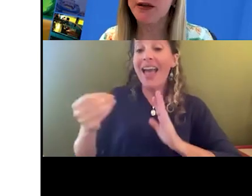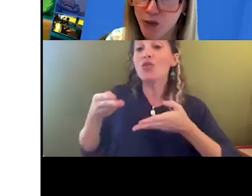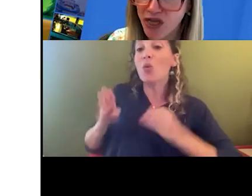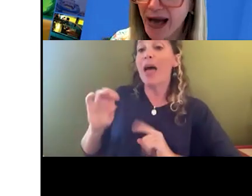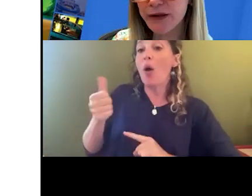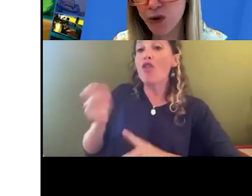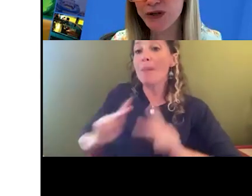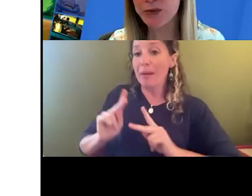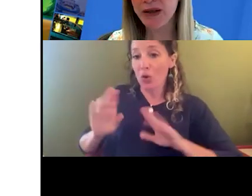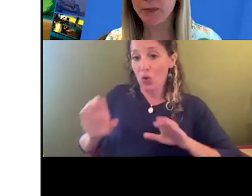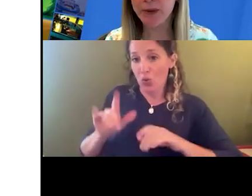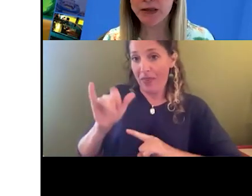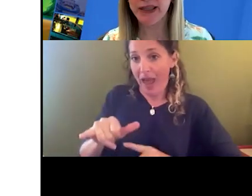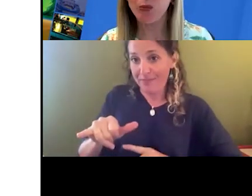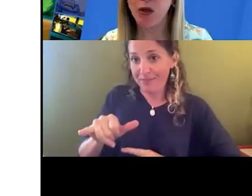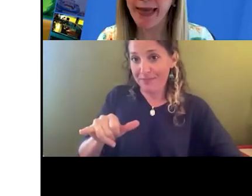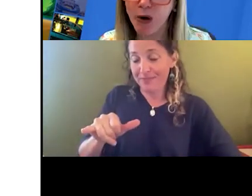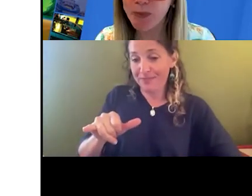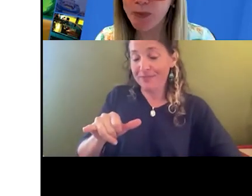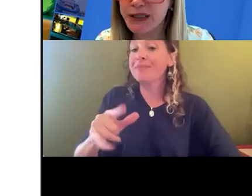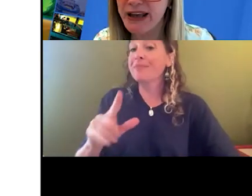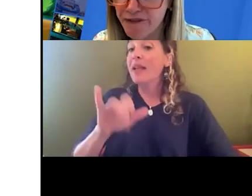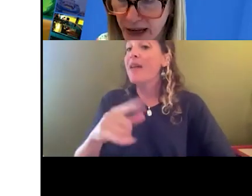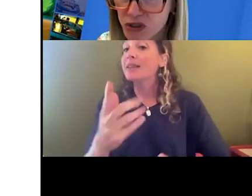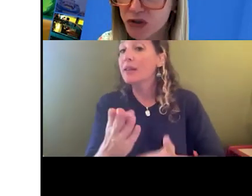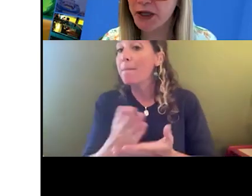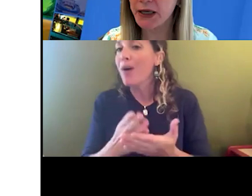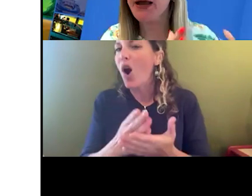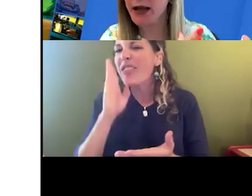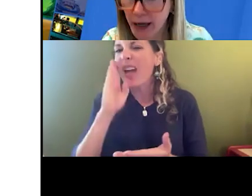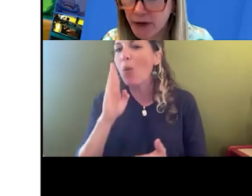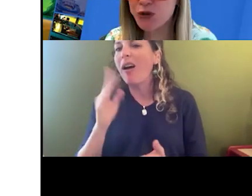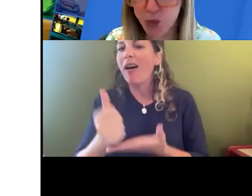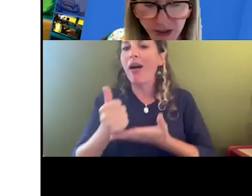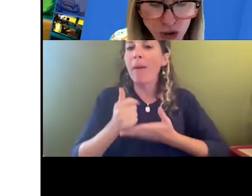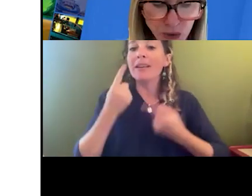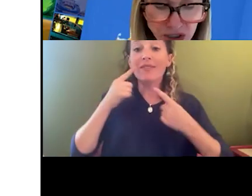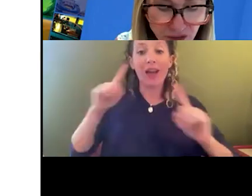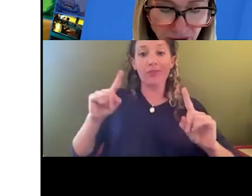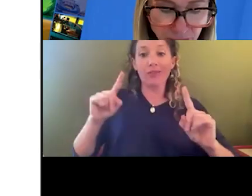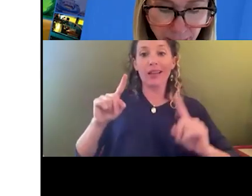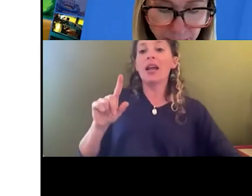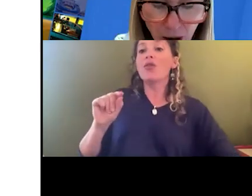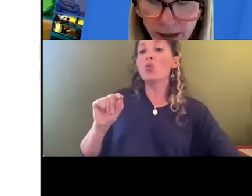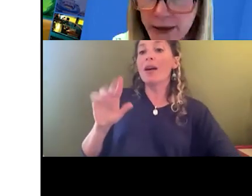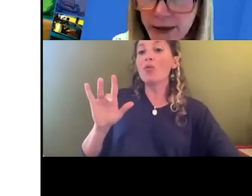That is going to be the piece that will help us effectively in the 2025 PAPP Guide,